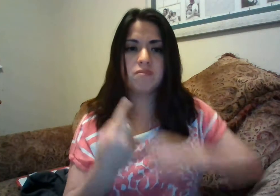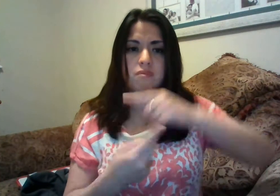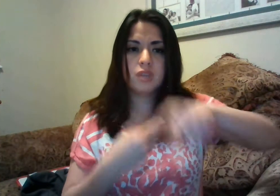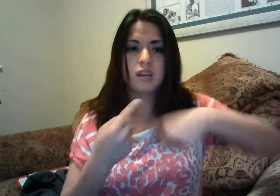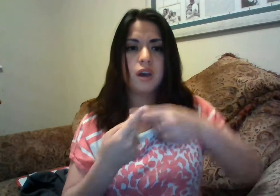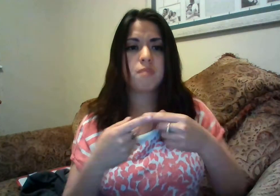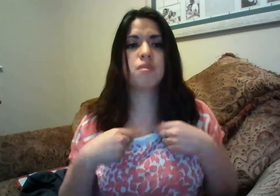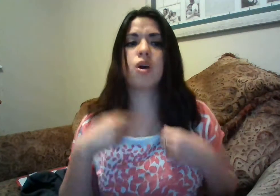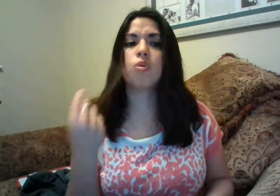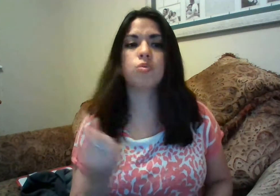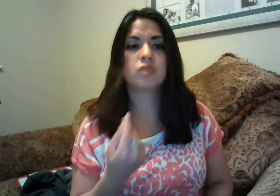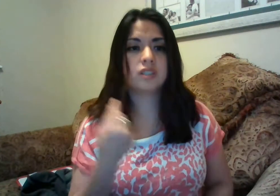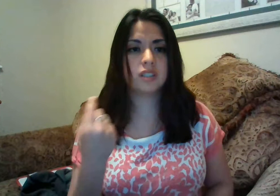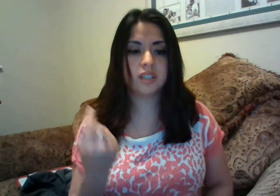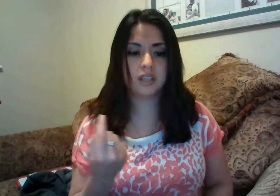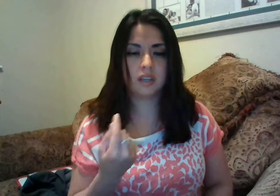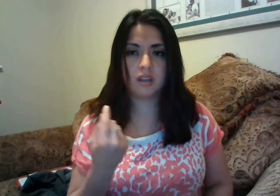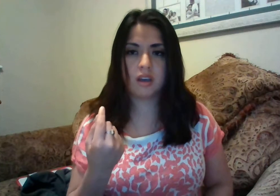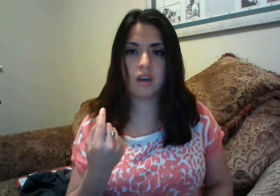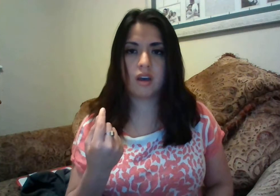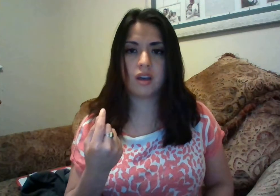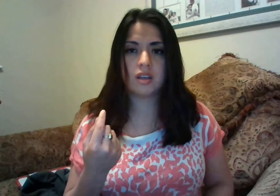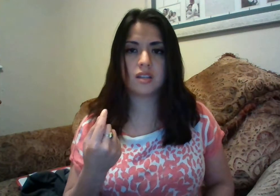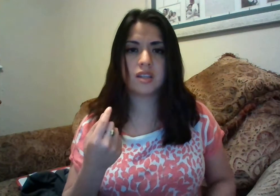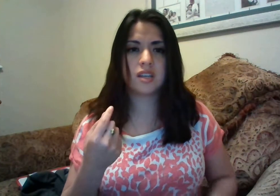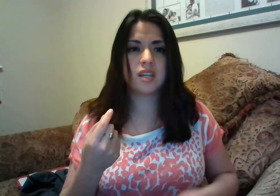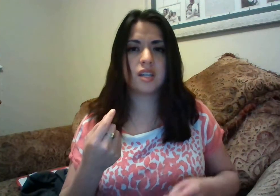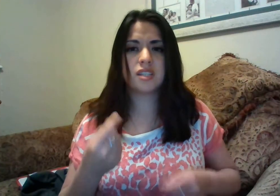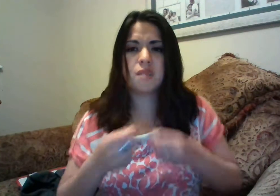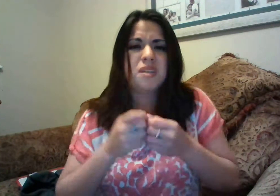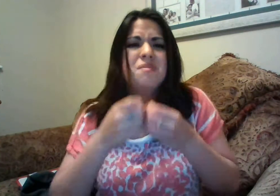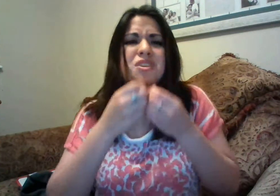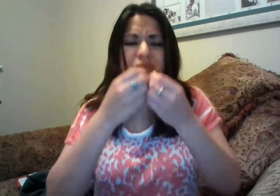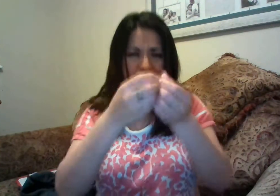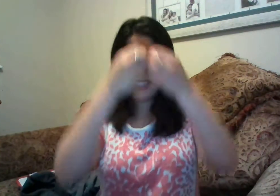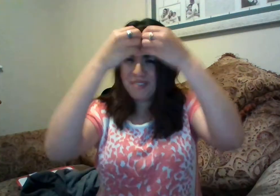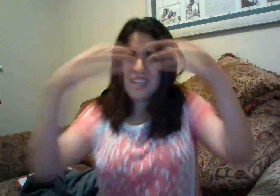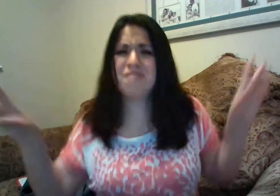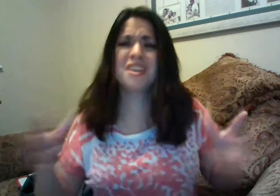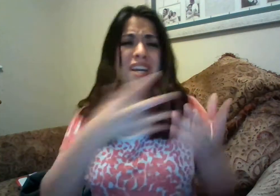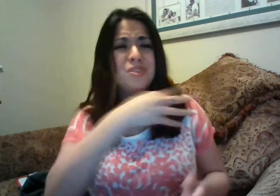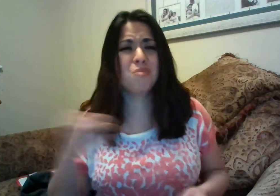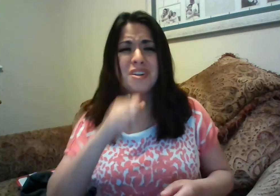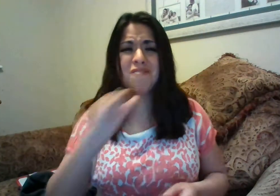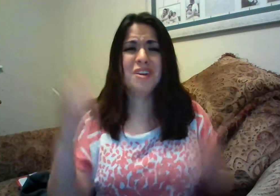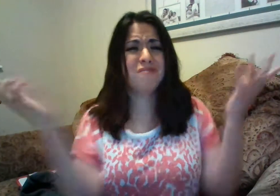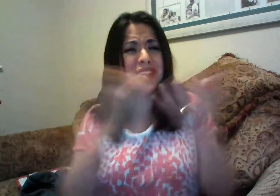when I'm lonely Sometimes I just wanna cave And I don't wanna fight